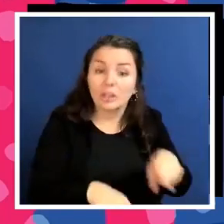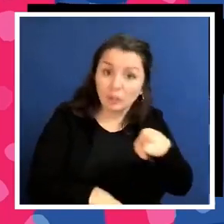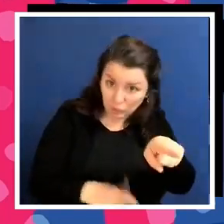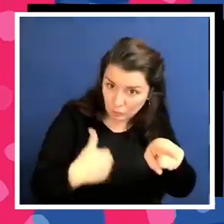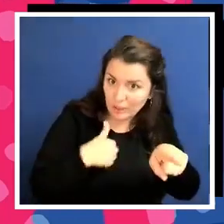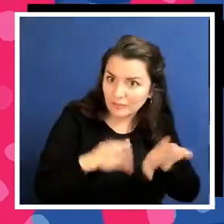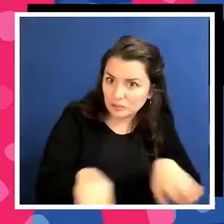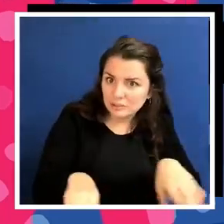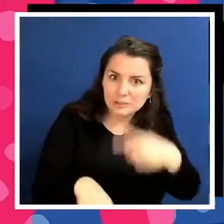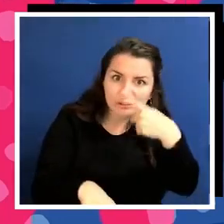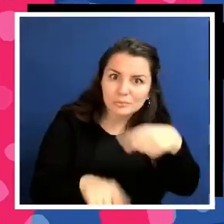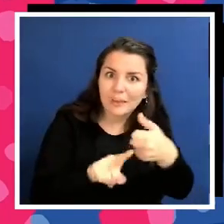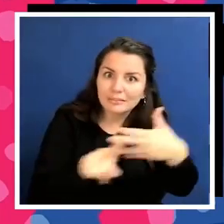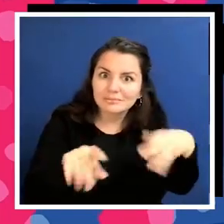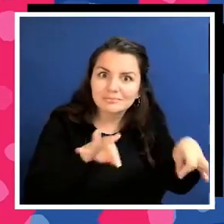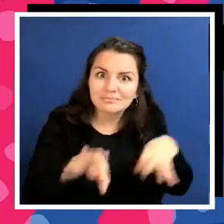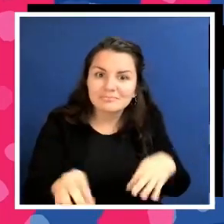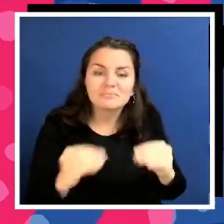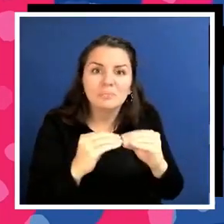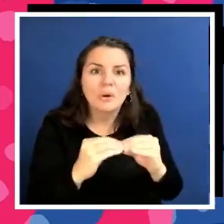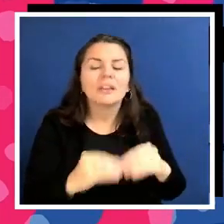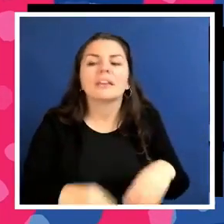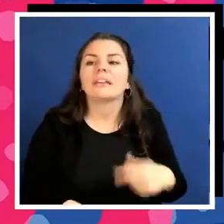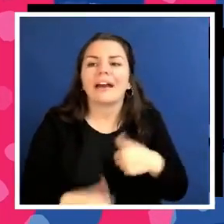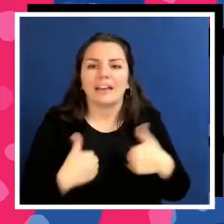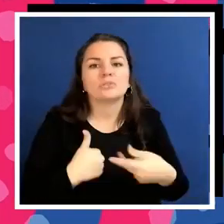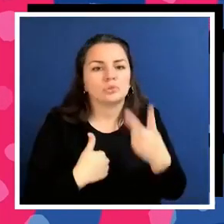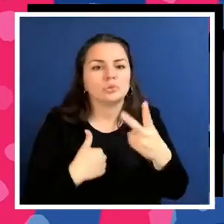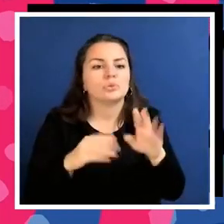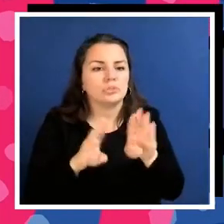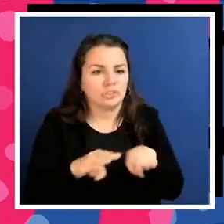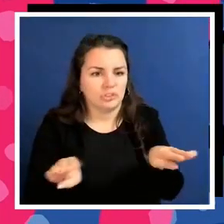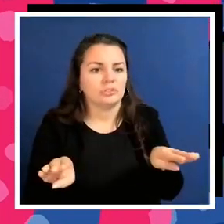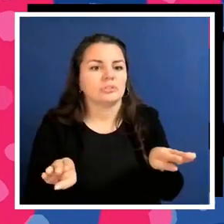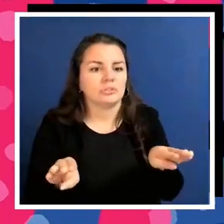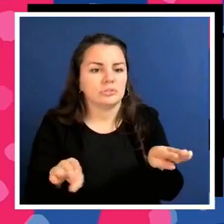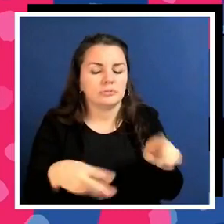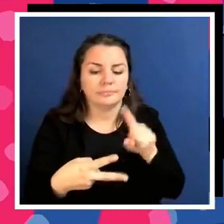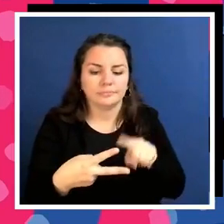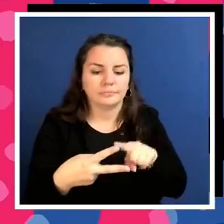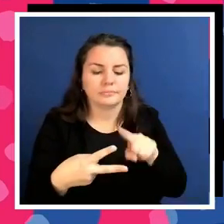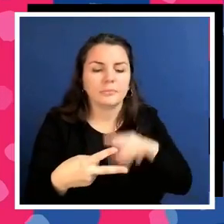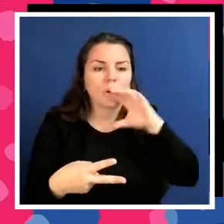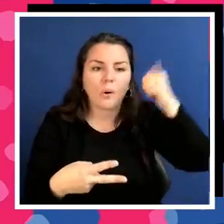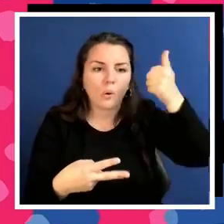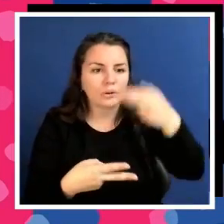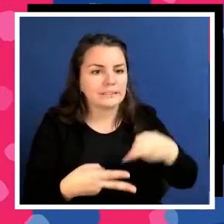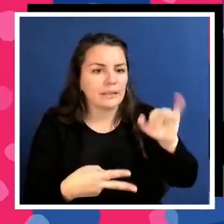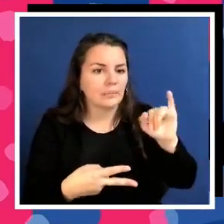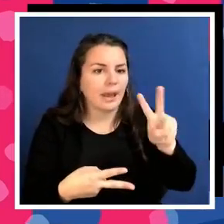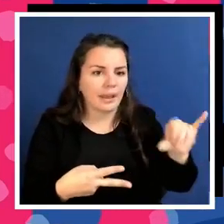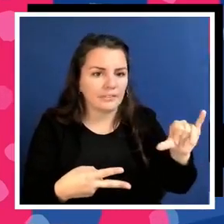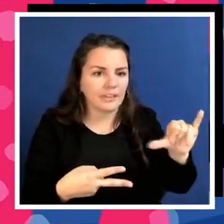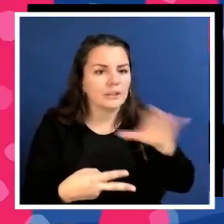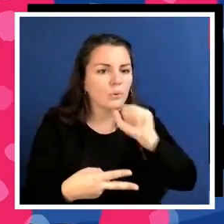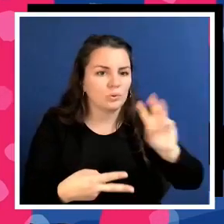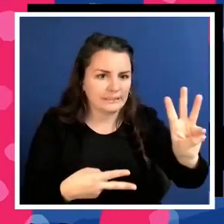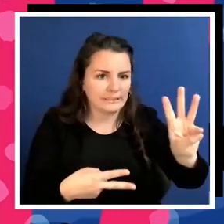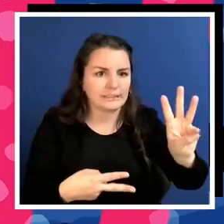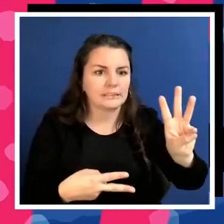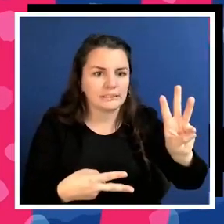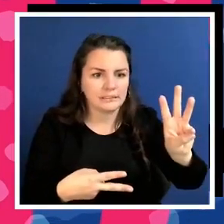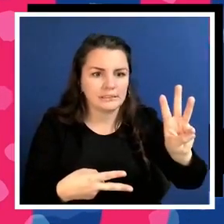THE CHILD CARE TAX CREDIT.